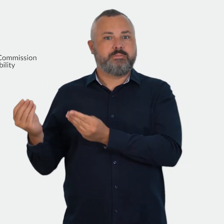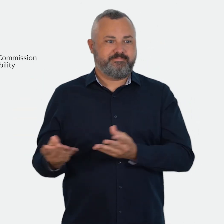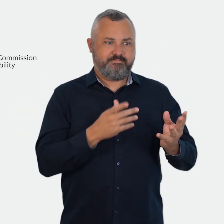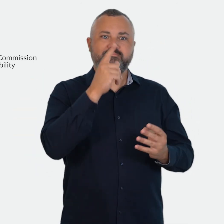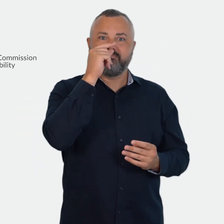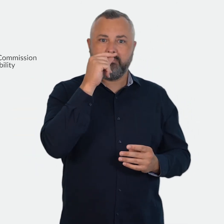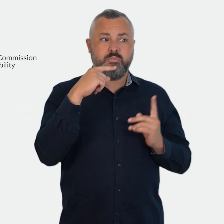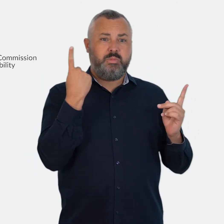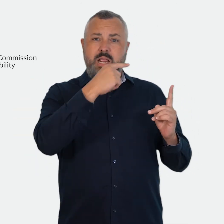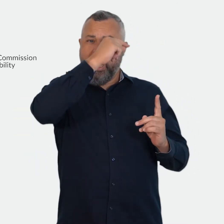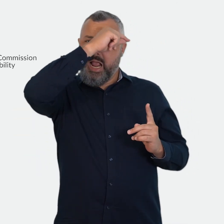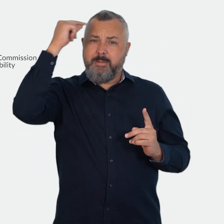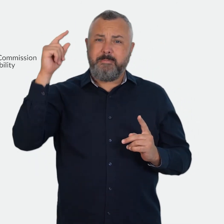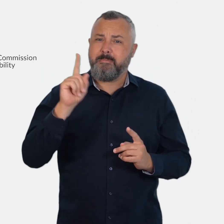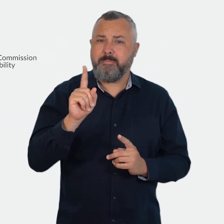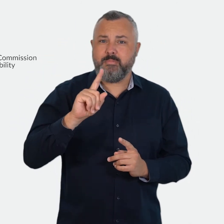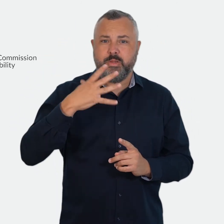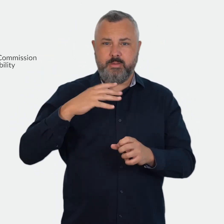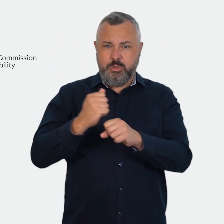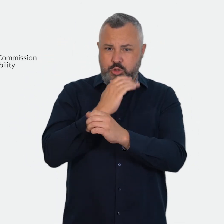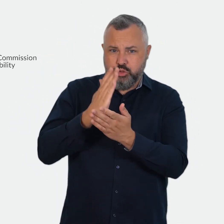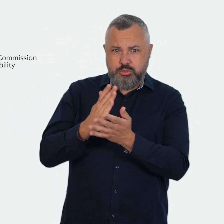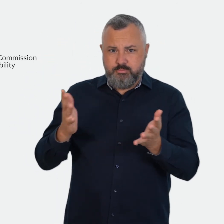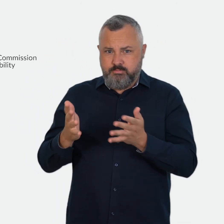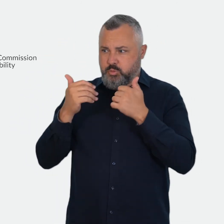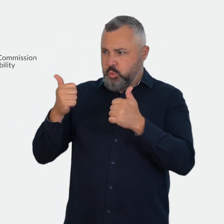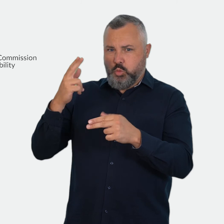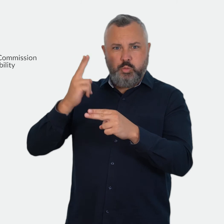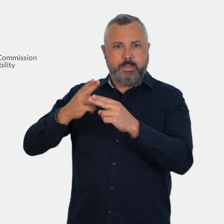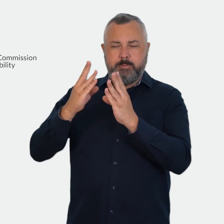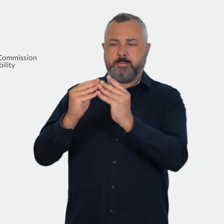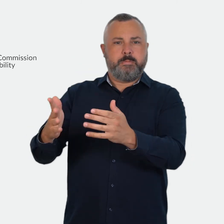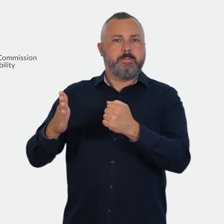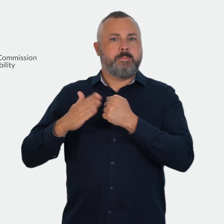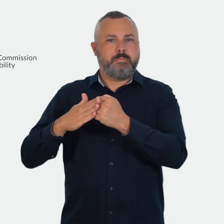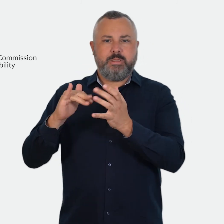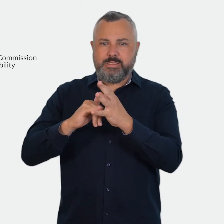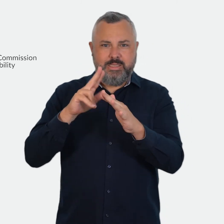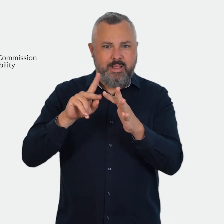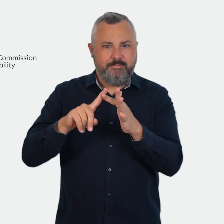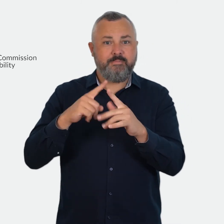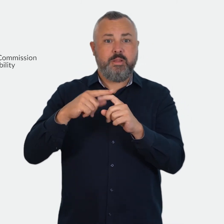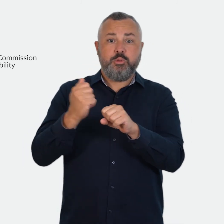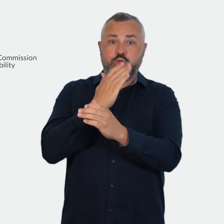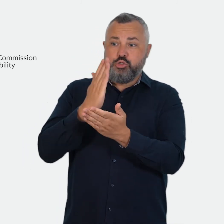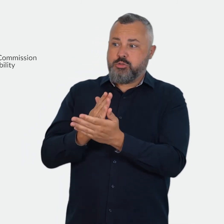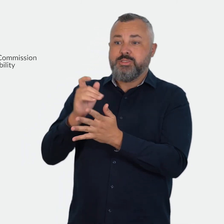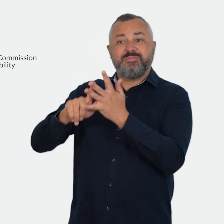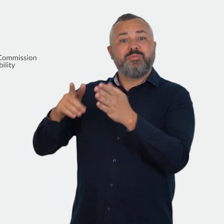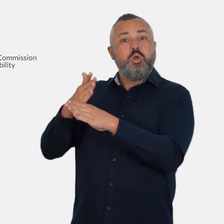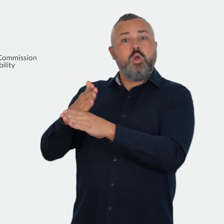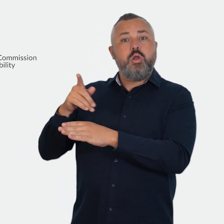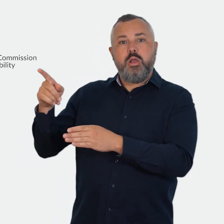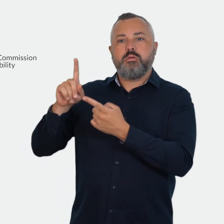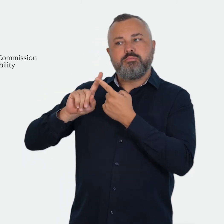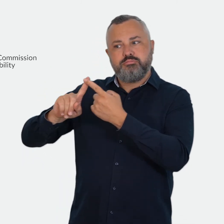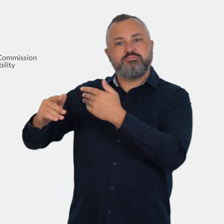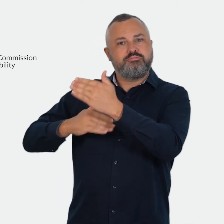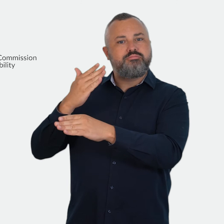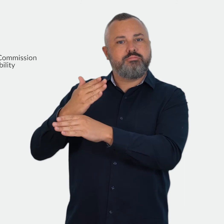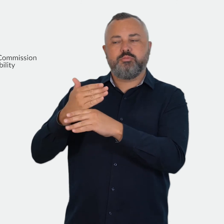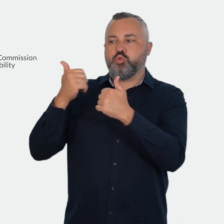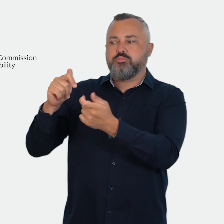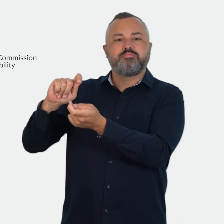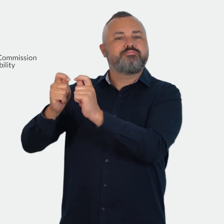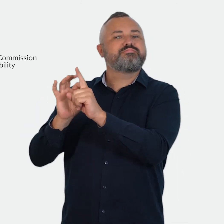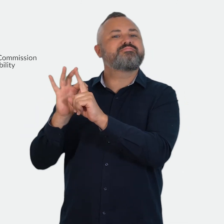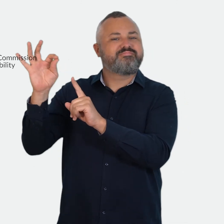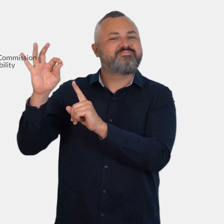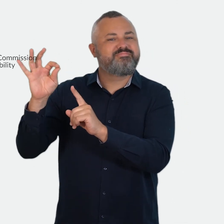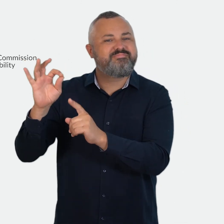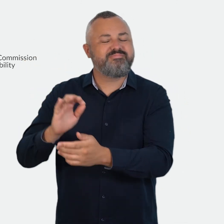we aim to promote the quality, safety, responsiveness and sustainability of the disability workforce.